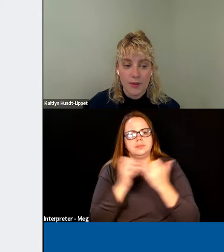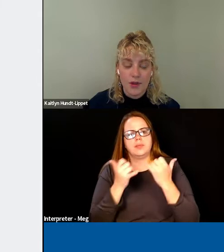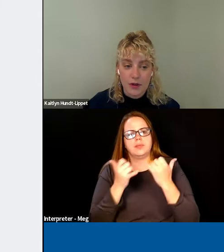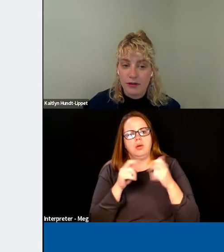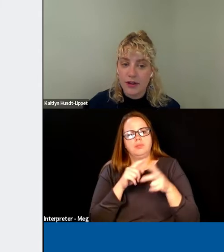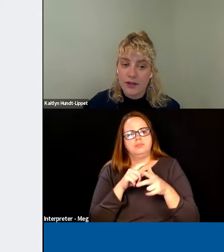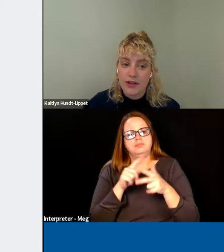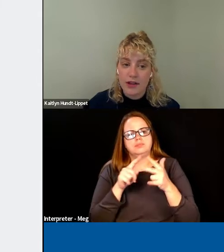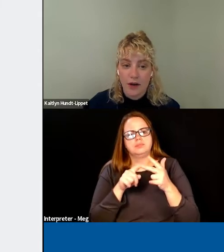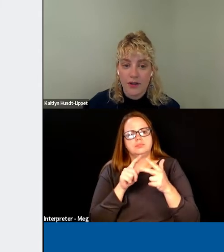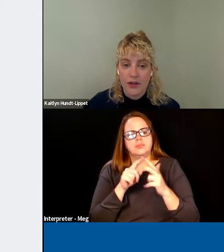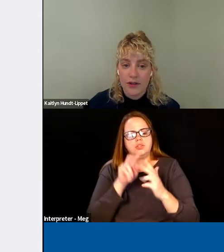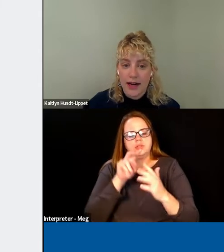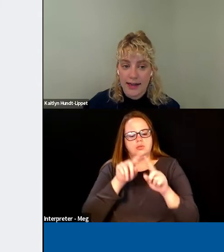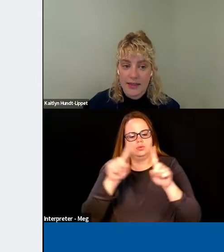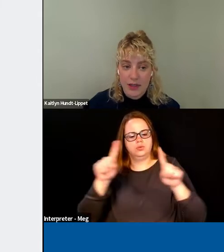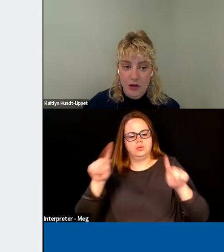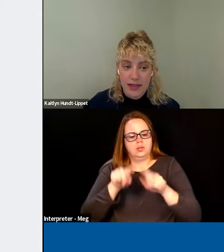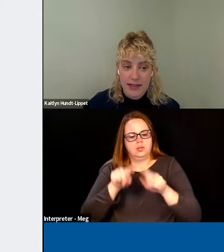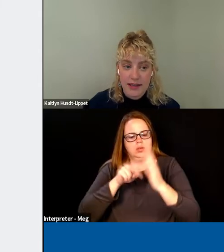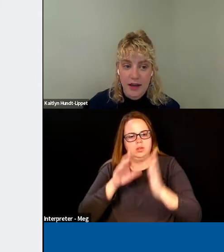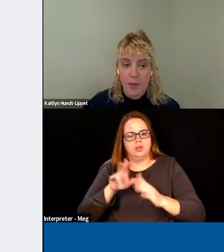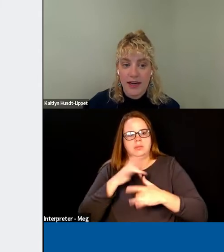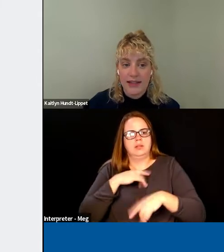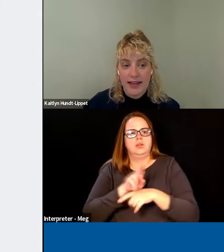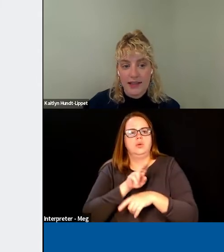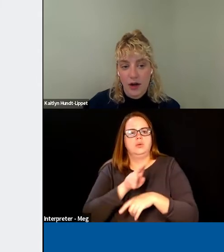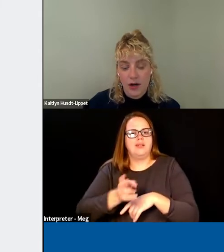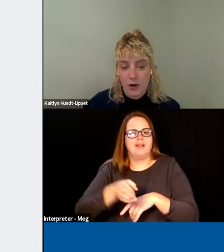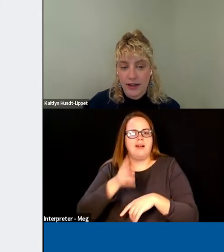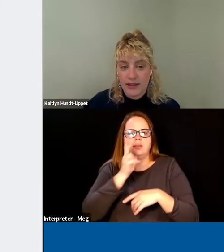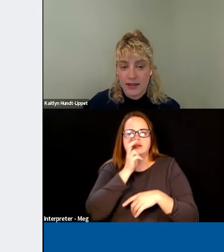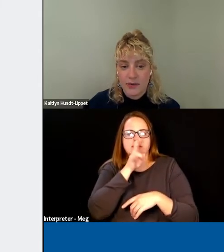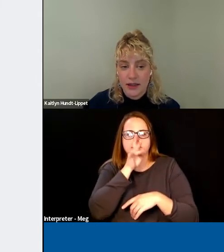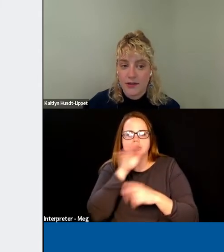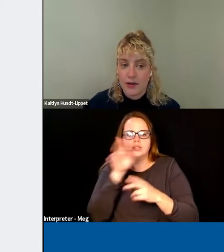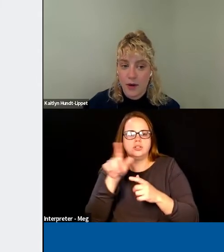Screen reader users often use high speech rates, but it takes longer to orientate themselves